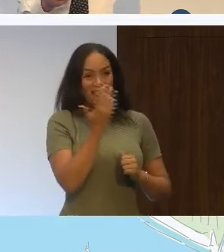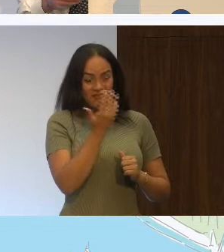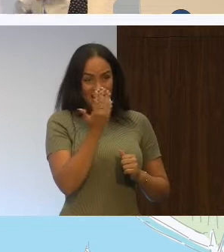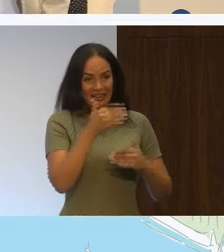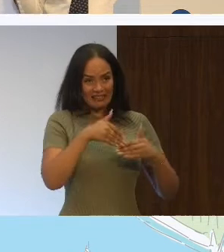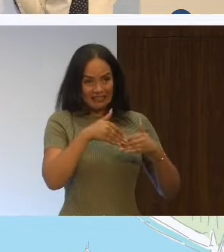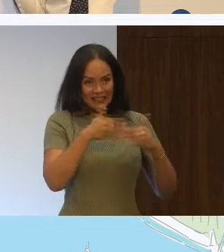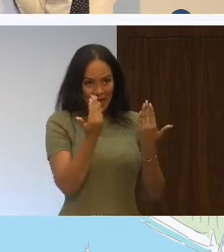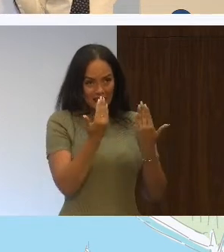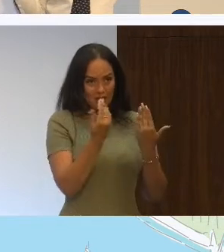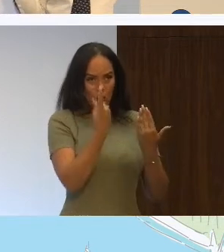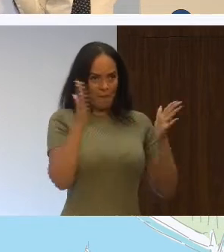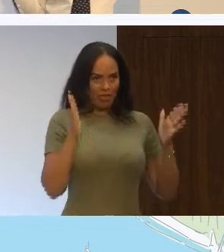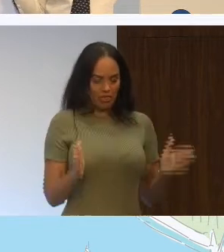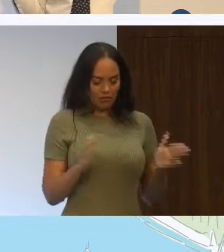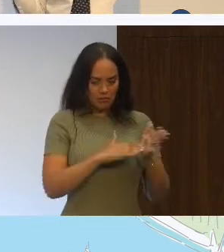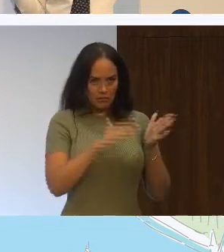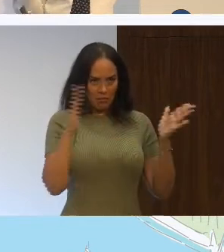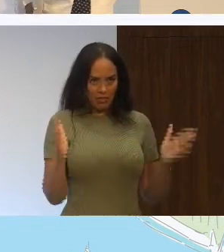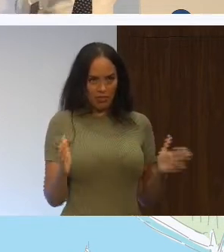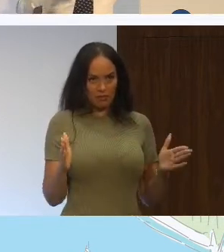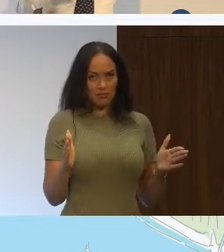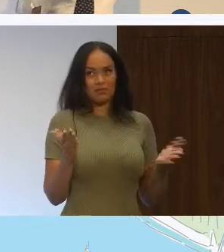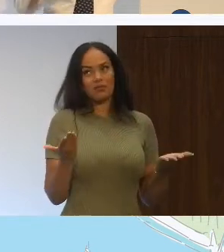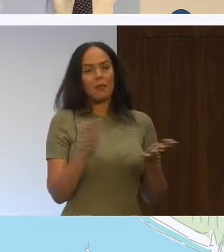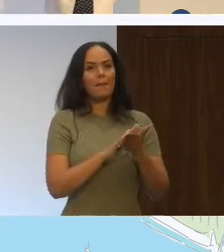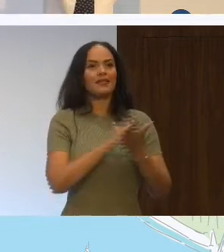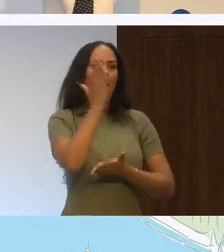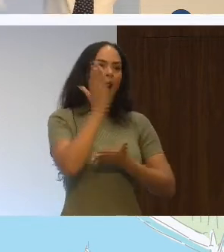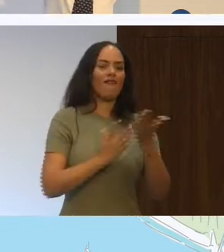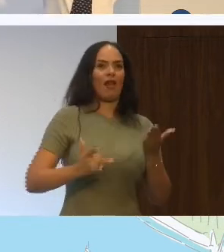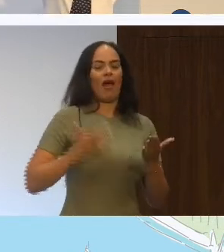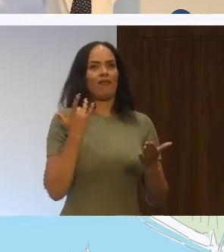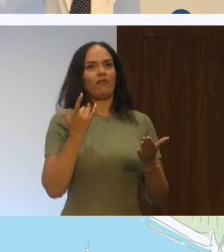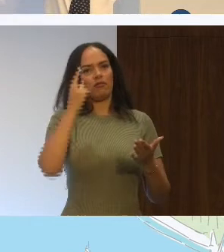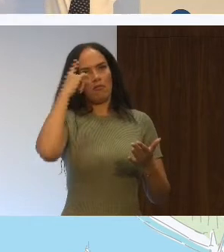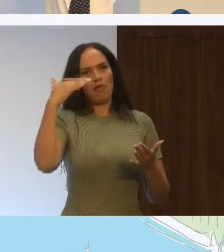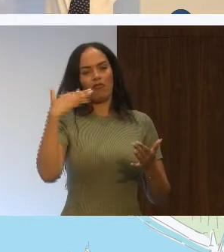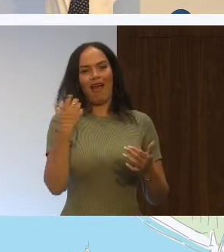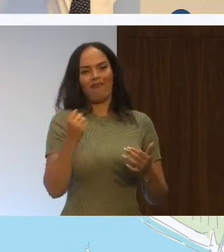And if you remember the first one of the early slides we saw about the prodrome, the my, you know, the aura, the headache and the postdrome.